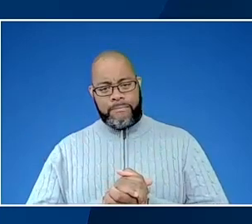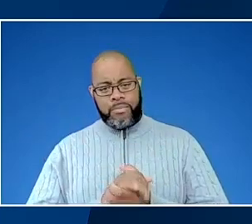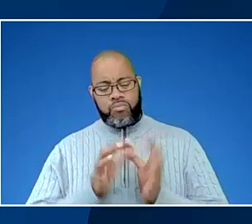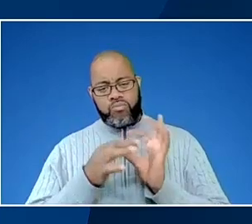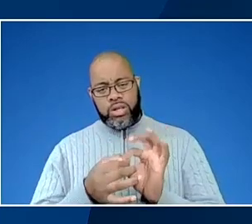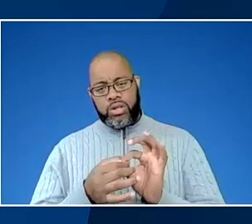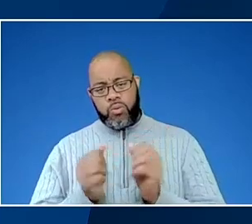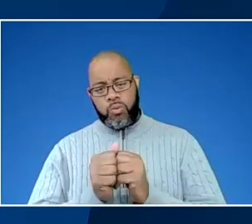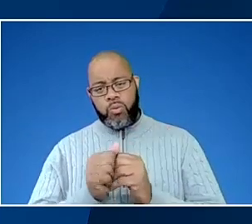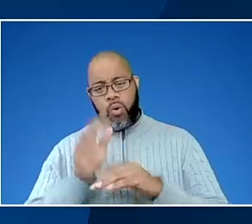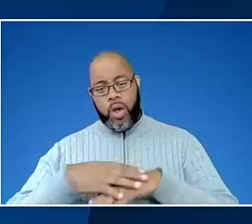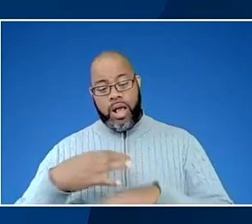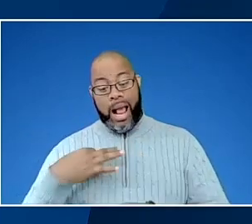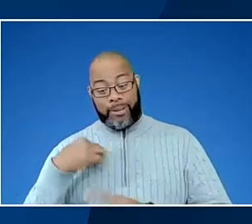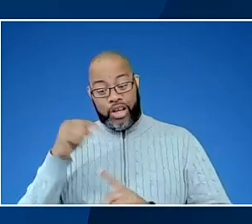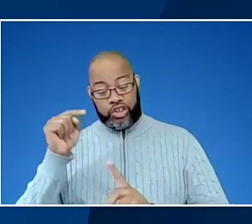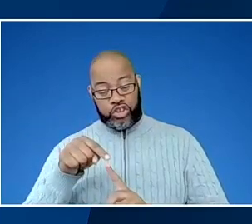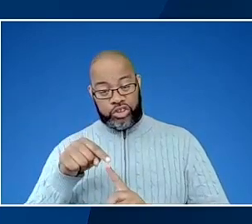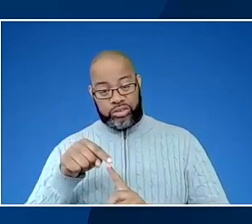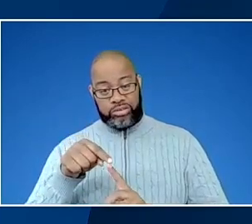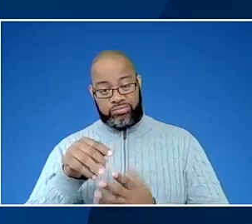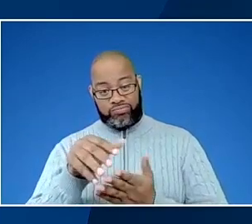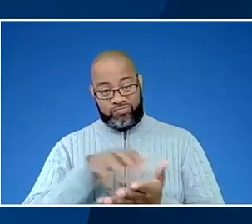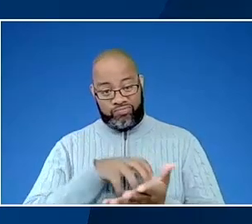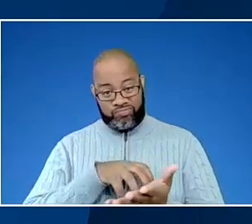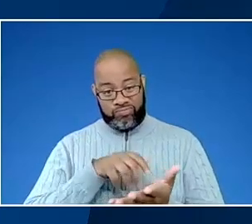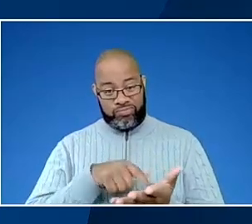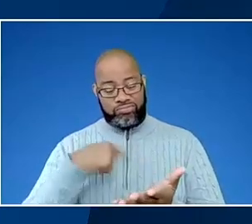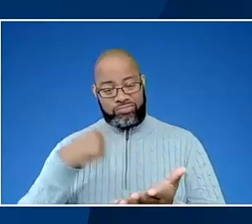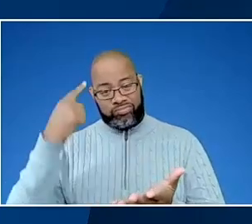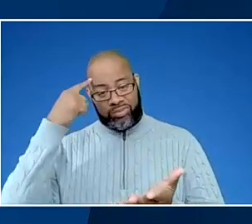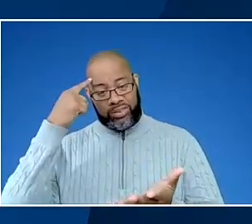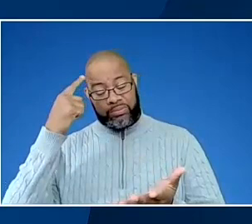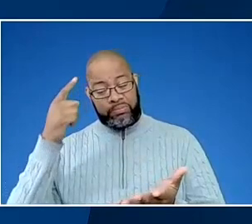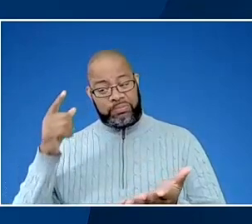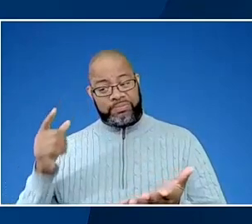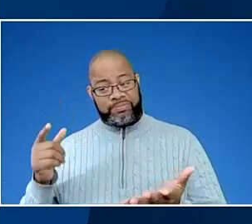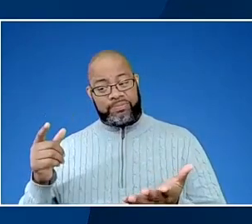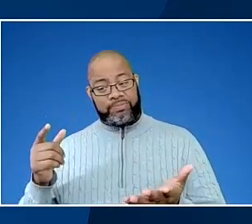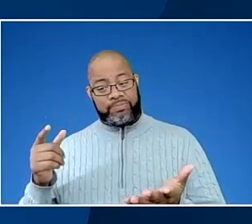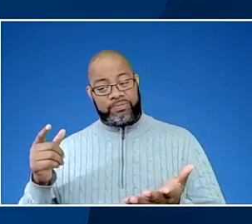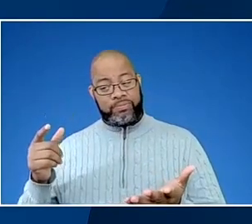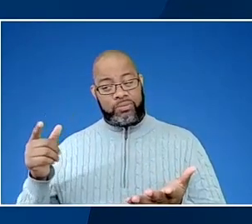application about- because I think what Aaron alluded to was the FAFSA, which for